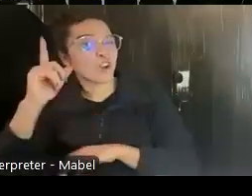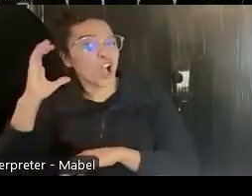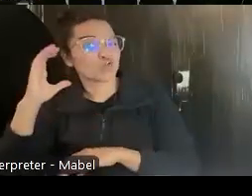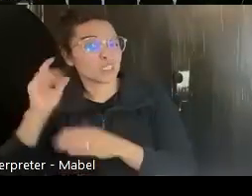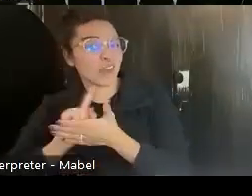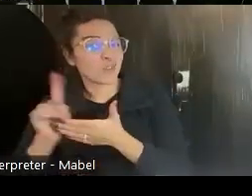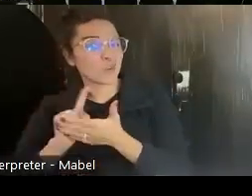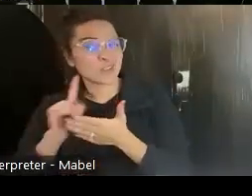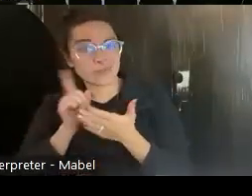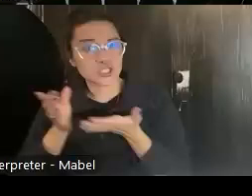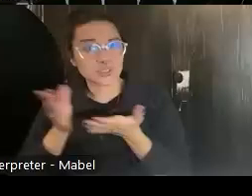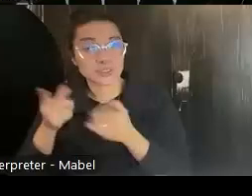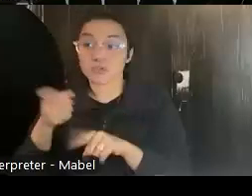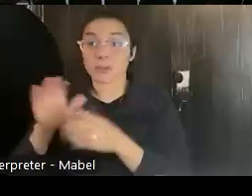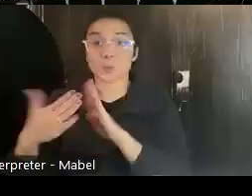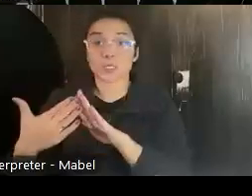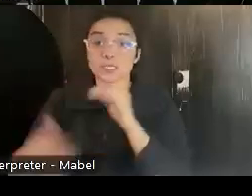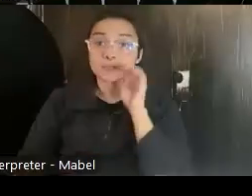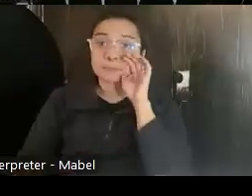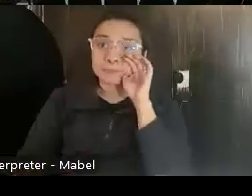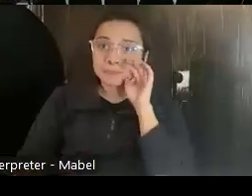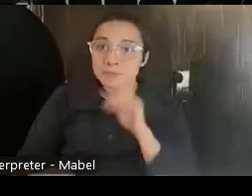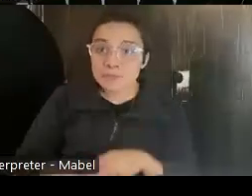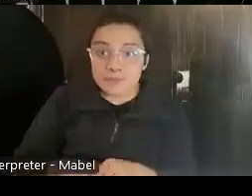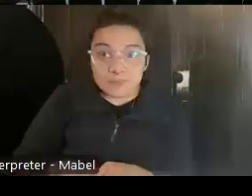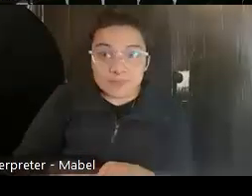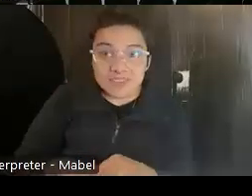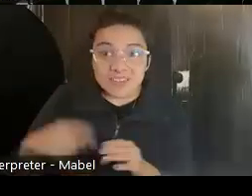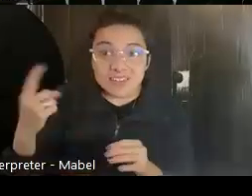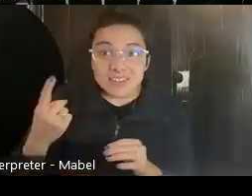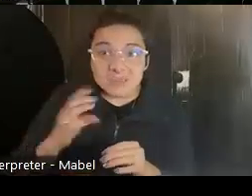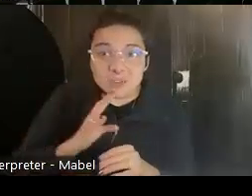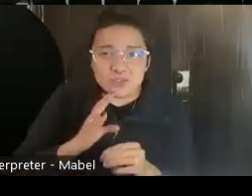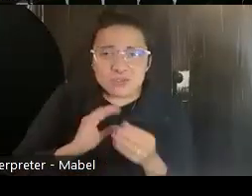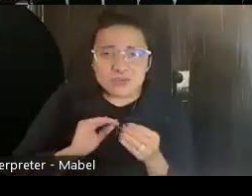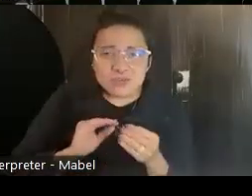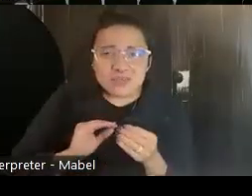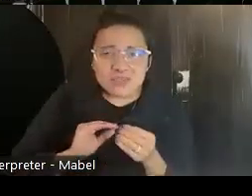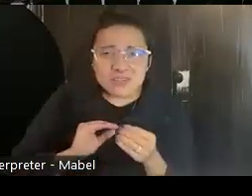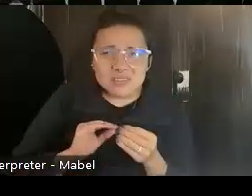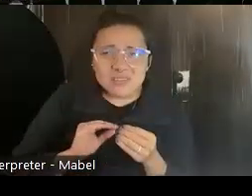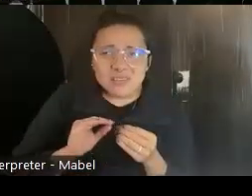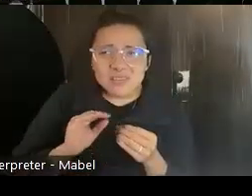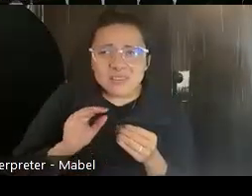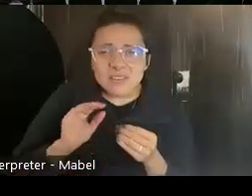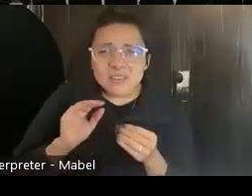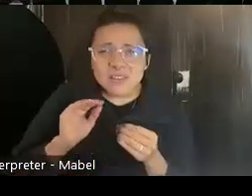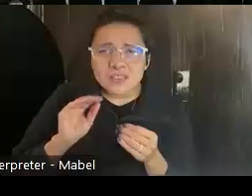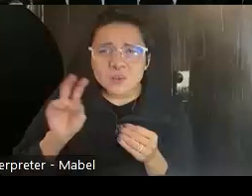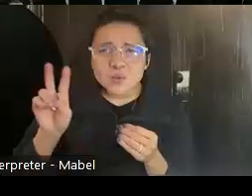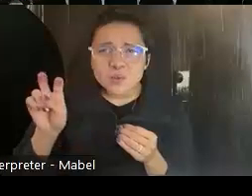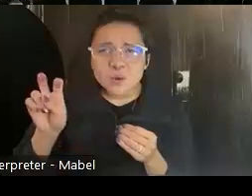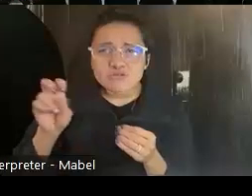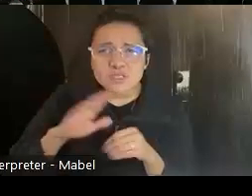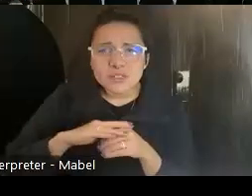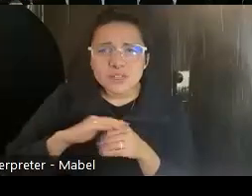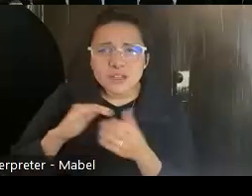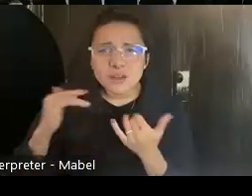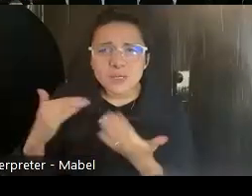services are waiting is for like the partial hospital right now 200 oh so partial Hospital's